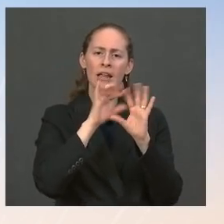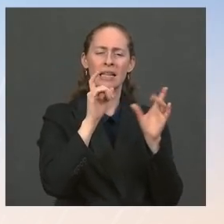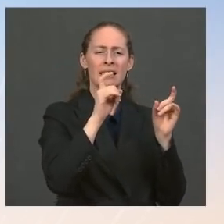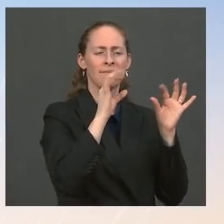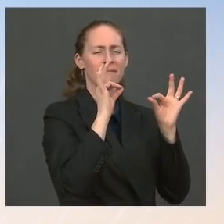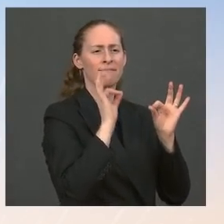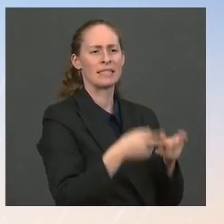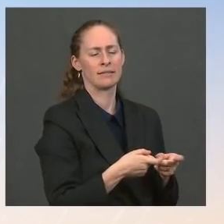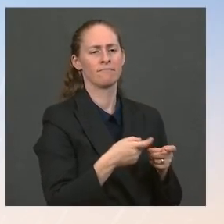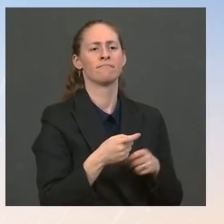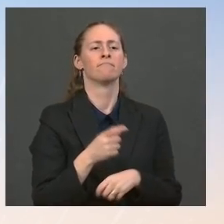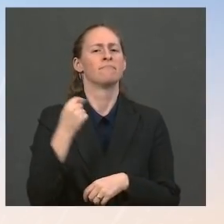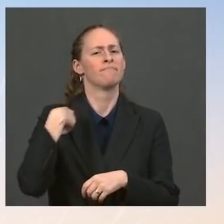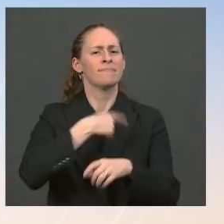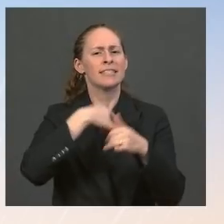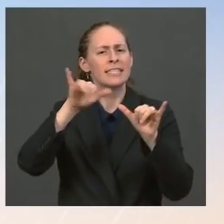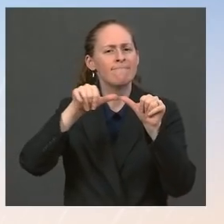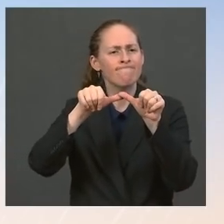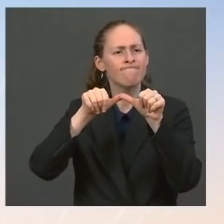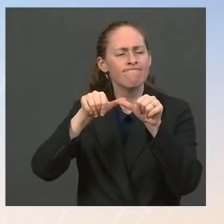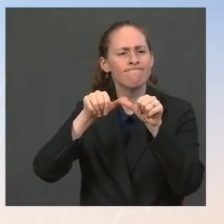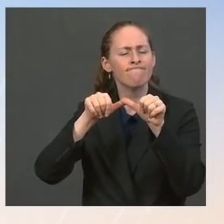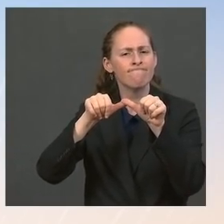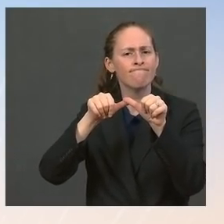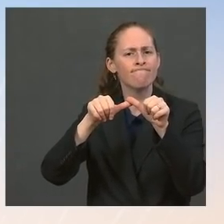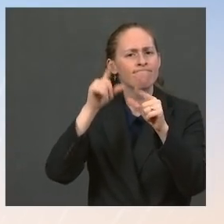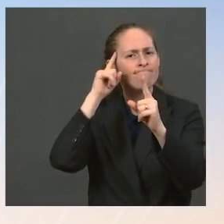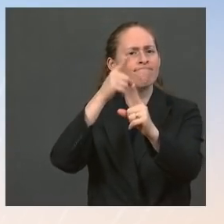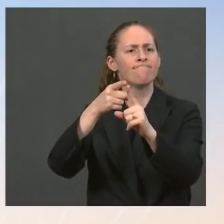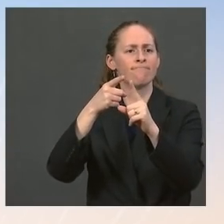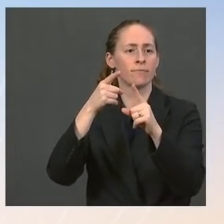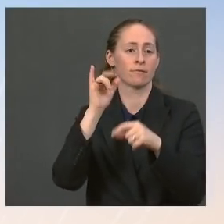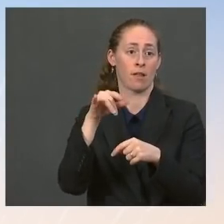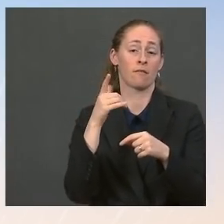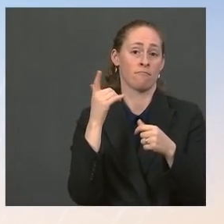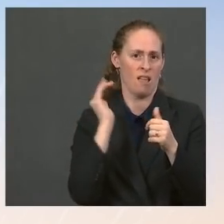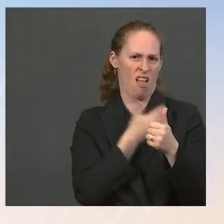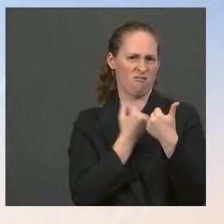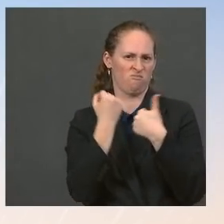and we continue to do so. Number one. Number two, we have a three-part plan: